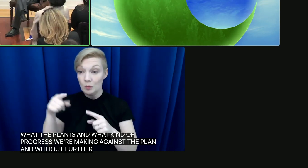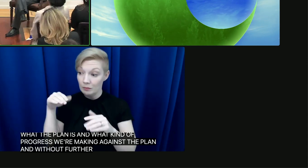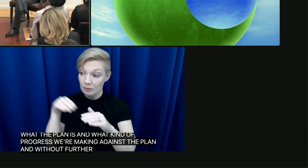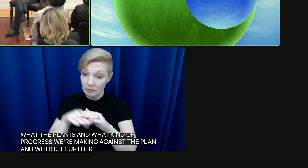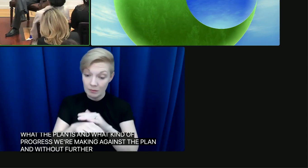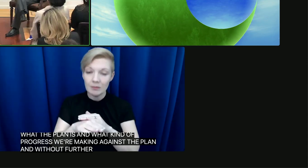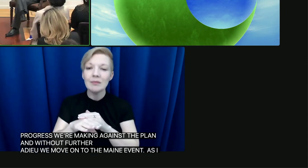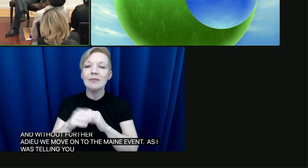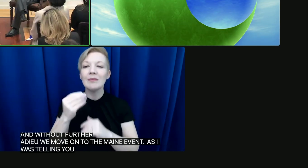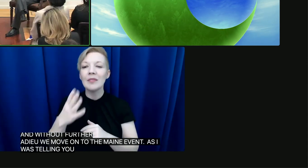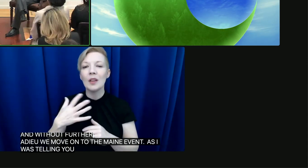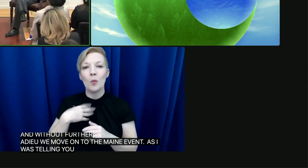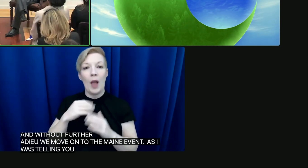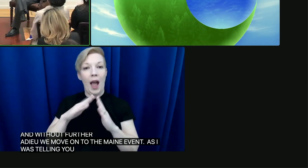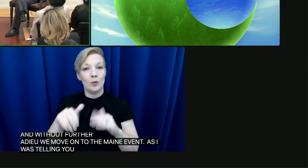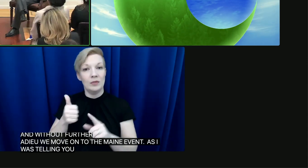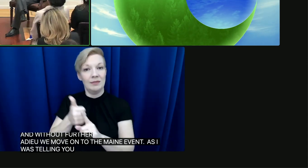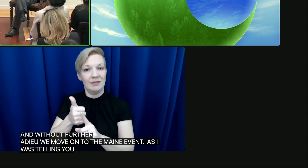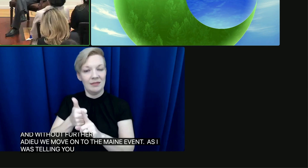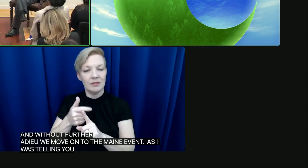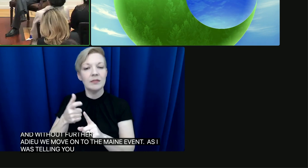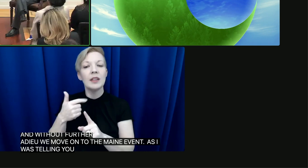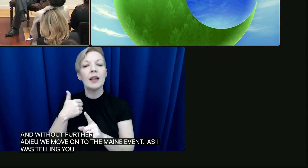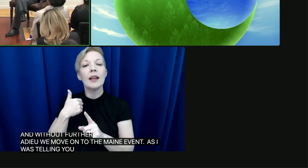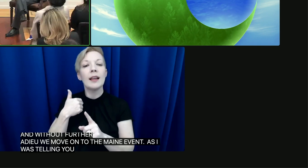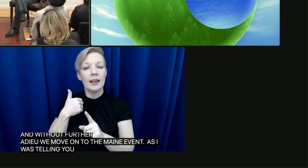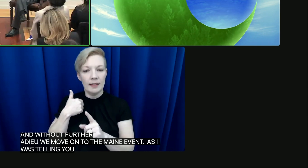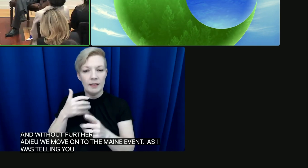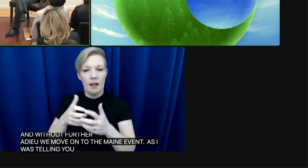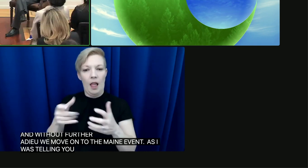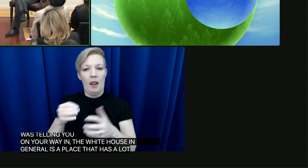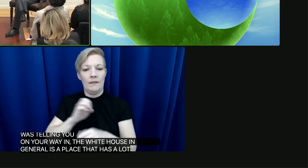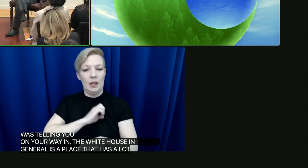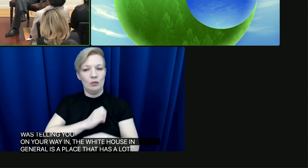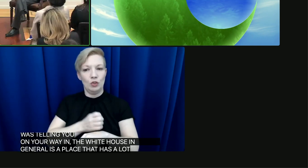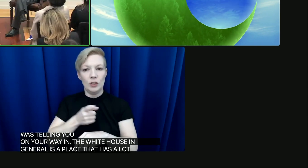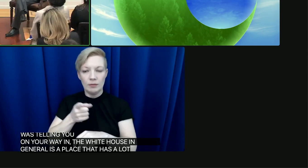is a place that has a lot of energy coming off the Inflation Reduction Act